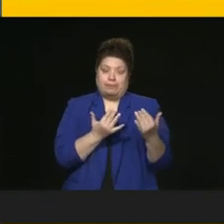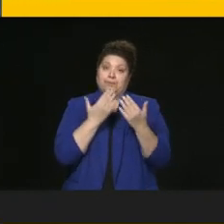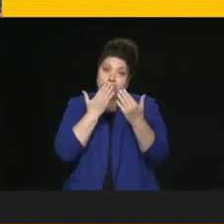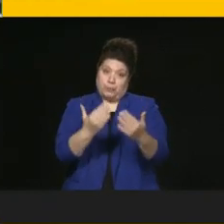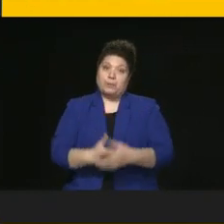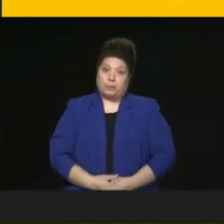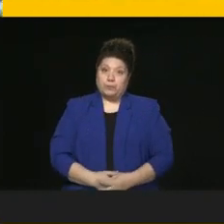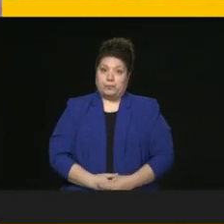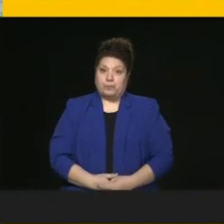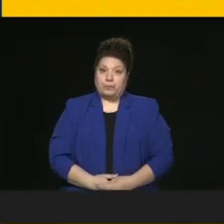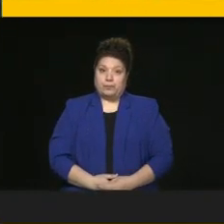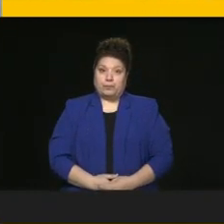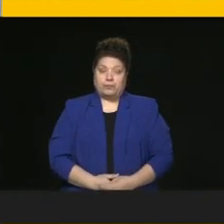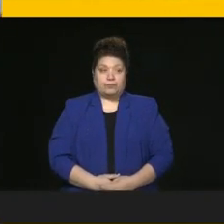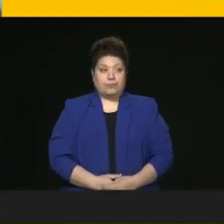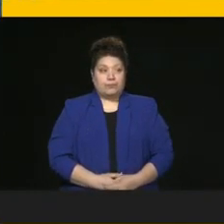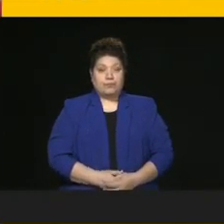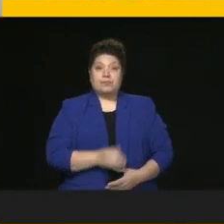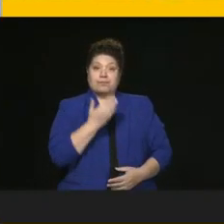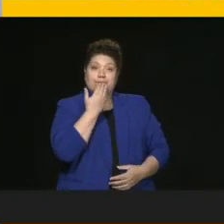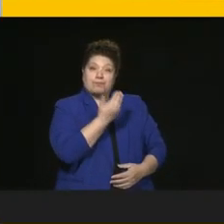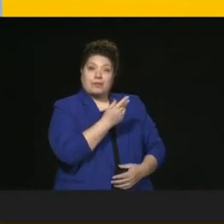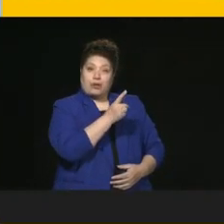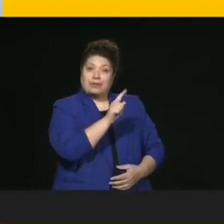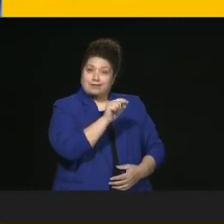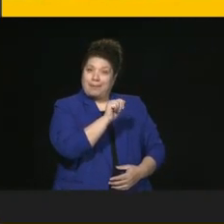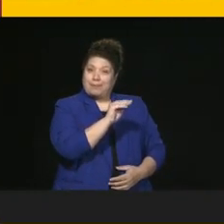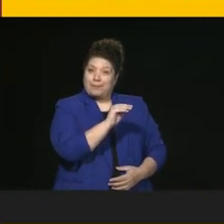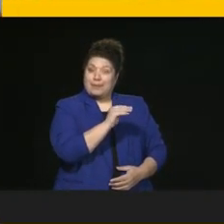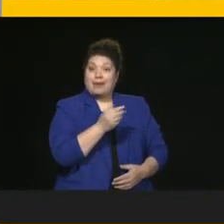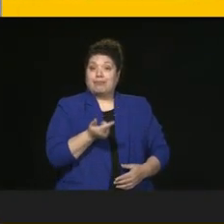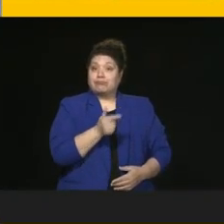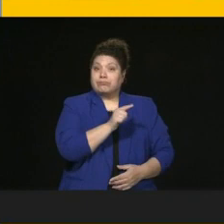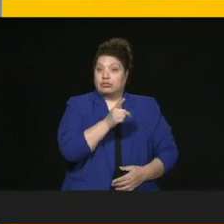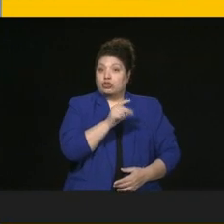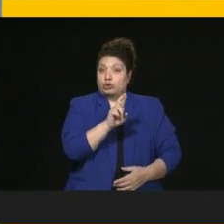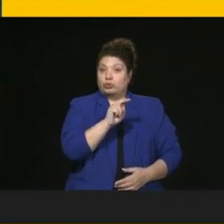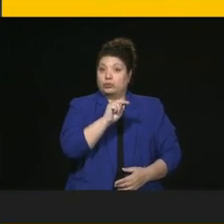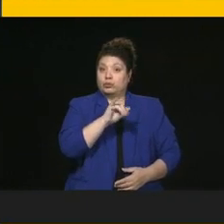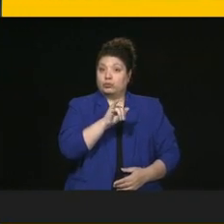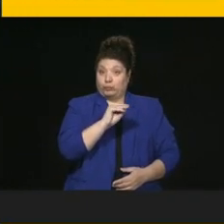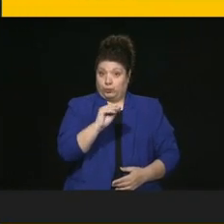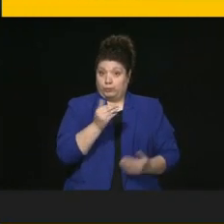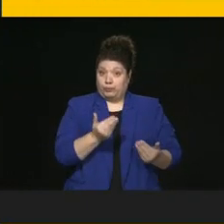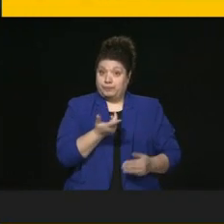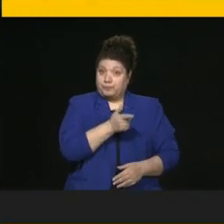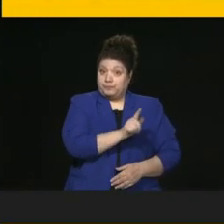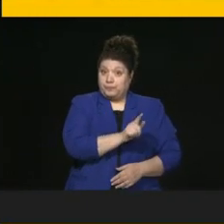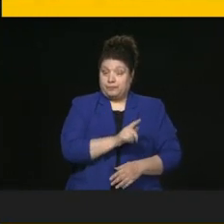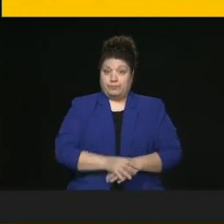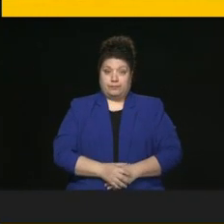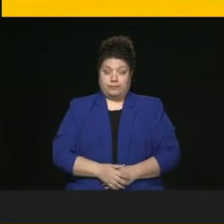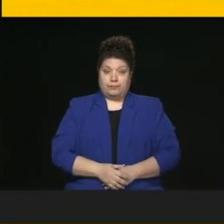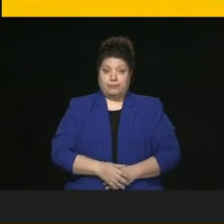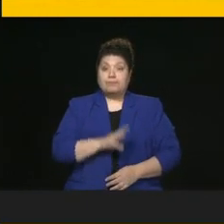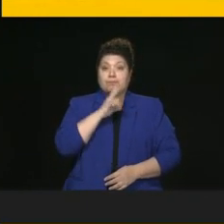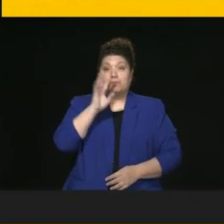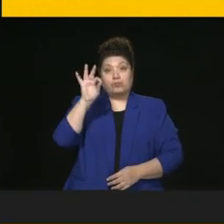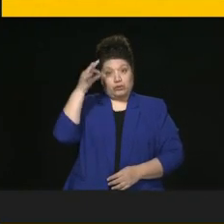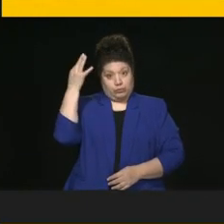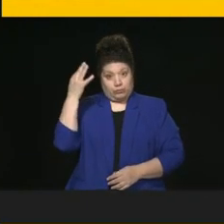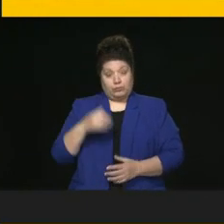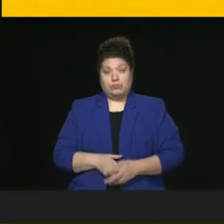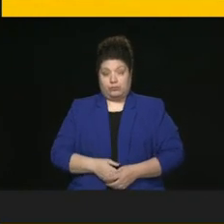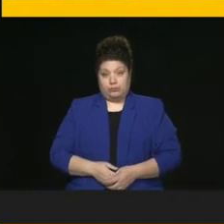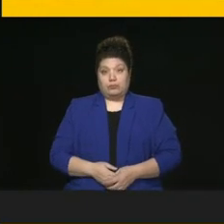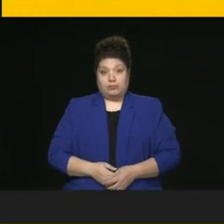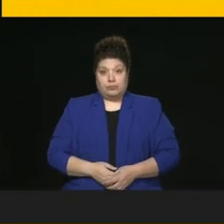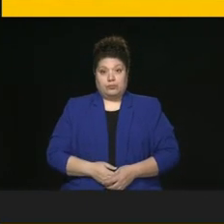THANK YOU VERY MUCH, DR. TAM.